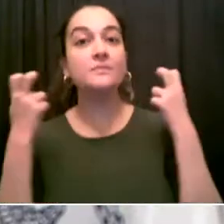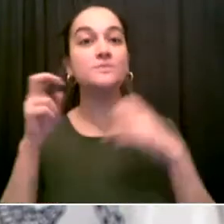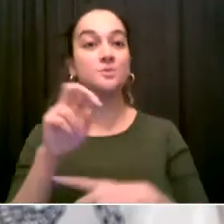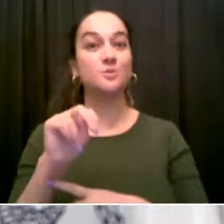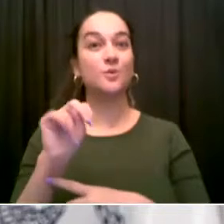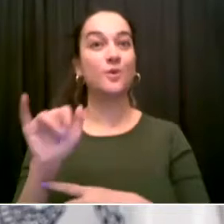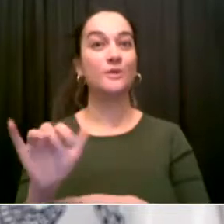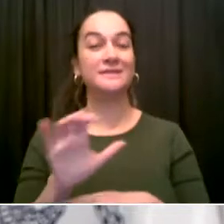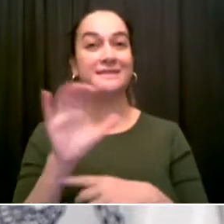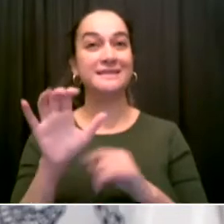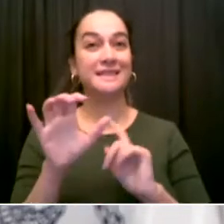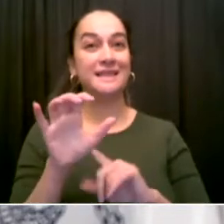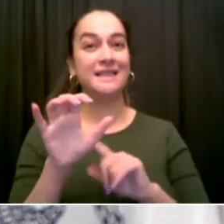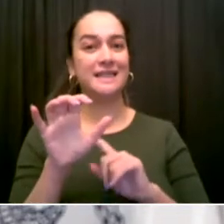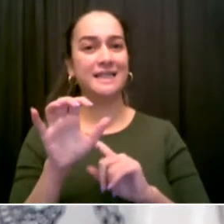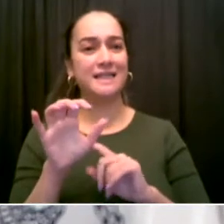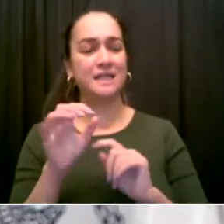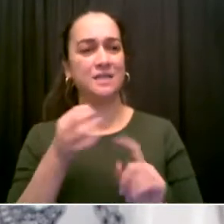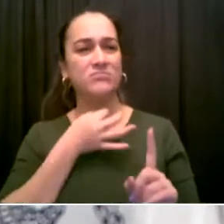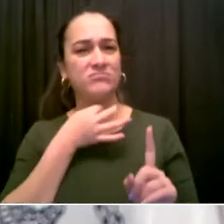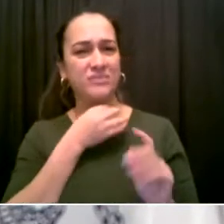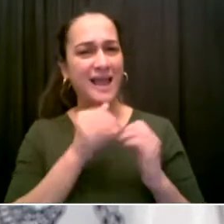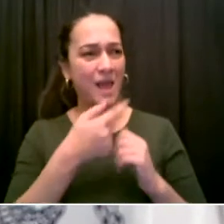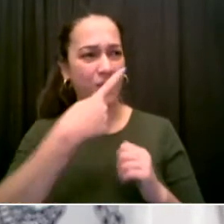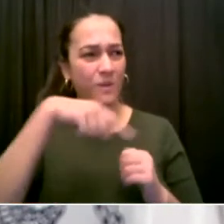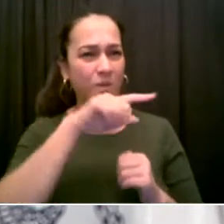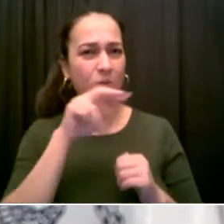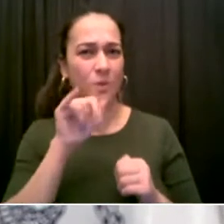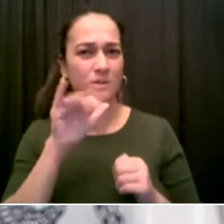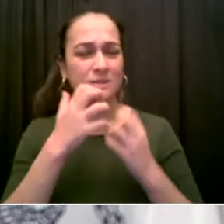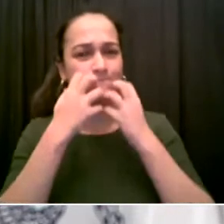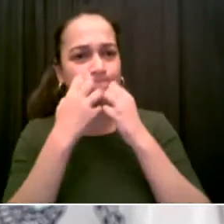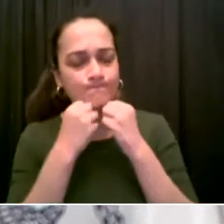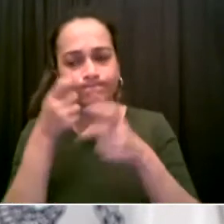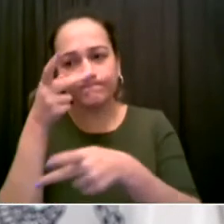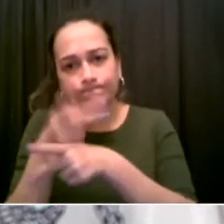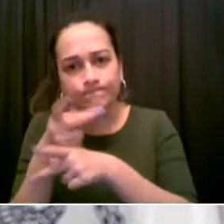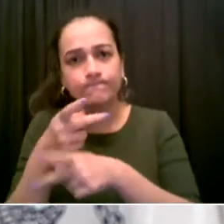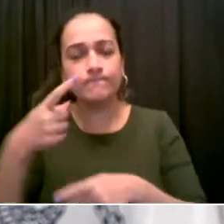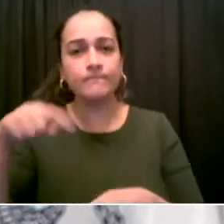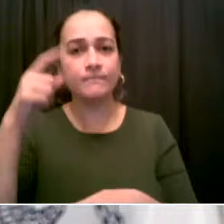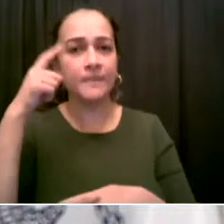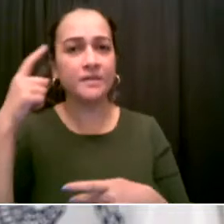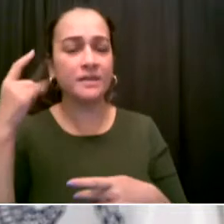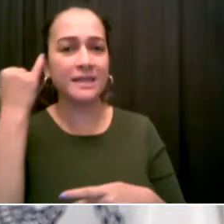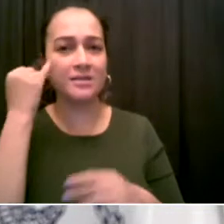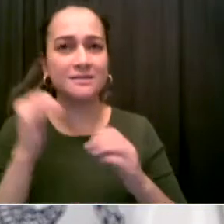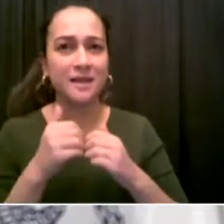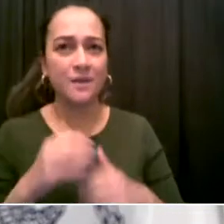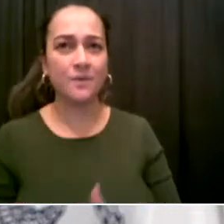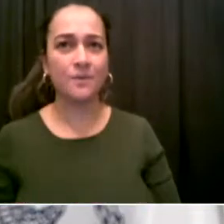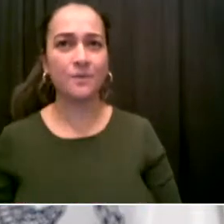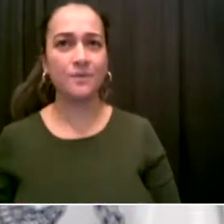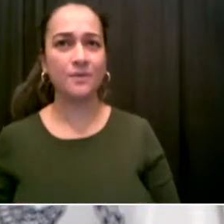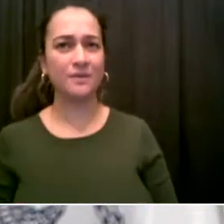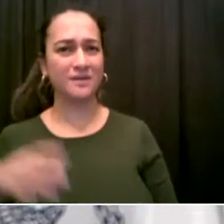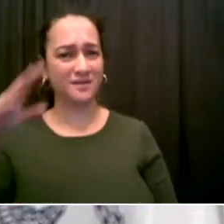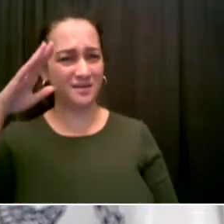I WOULD LIKE TO FOLLOW UP ON THE QUESTION WITH SUBWAY CRIME AND THE POLICE FORCE.